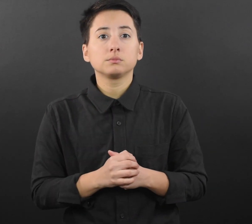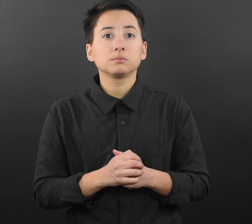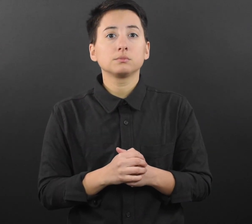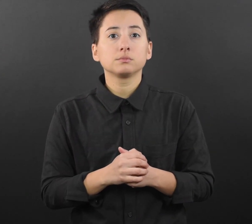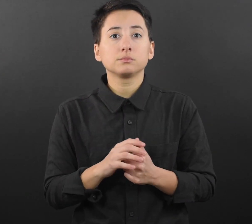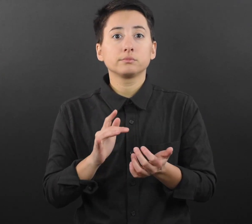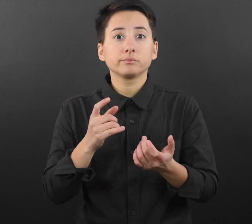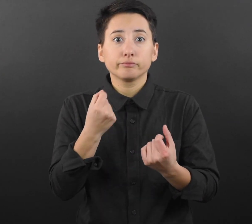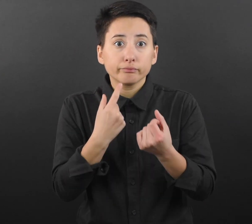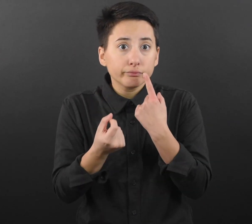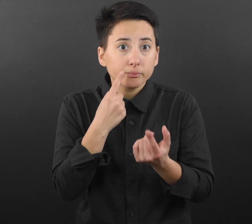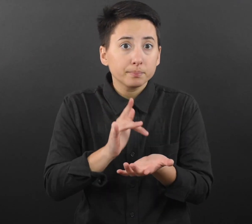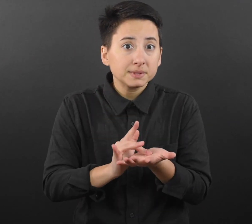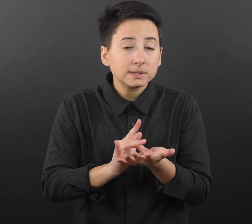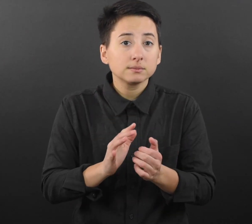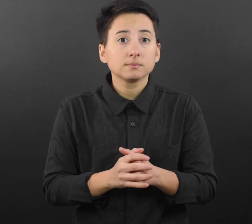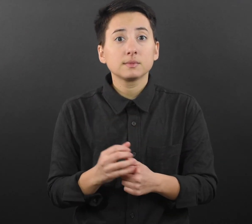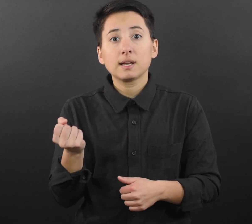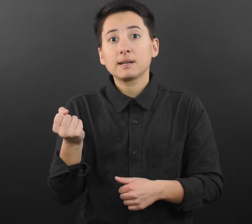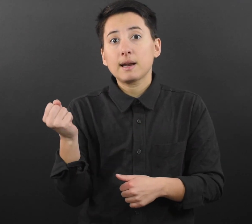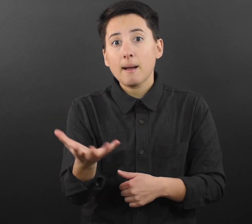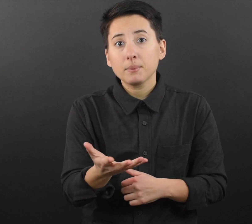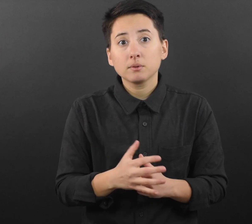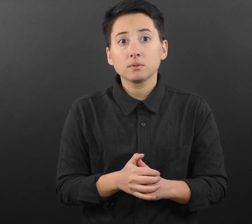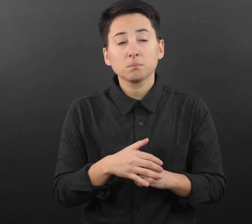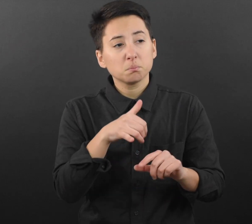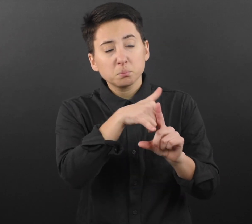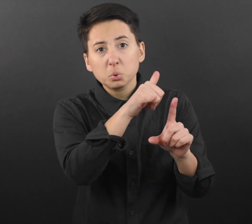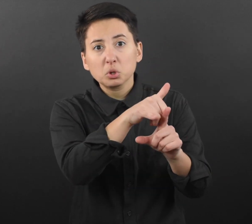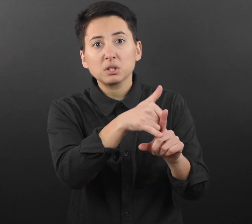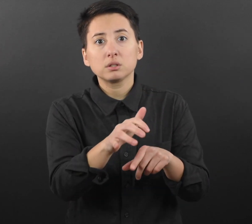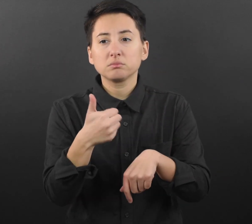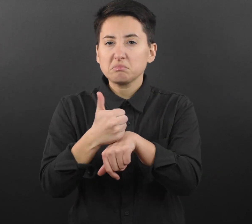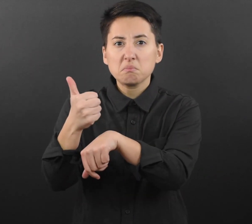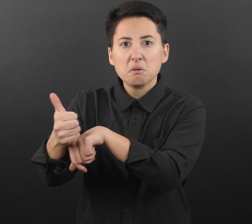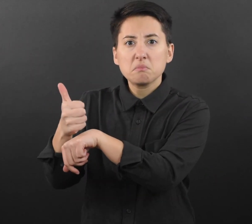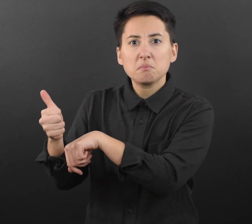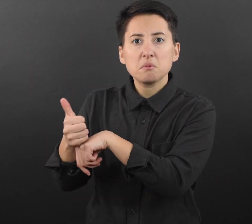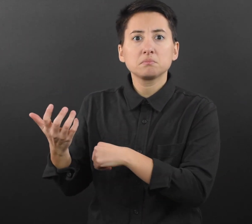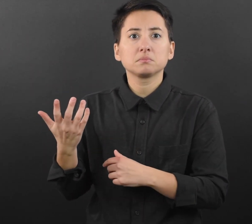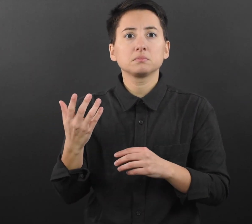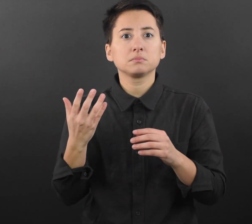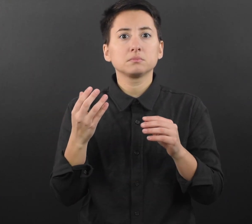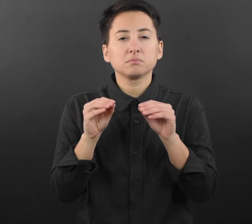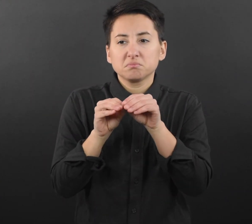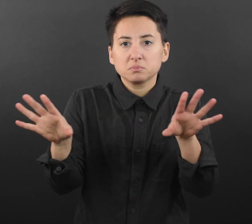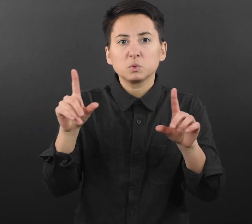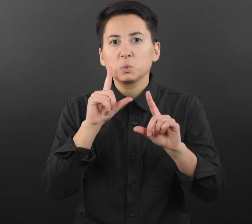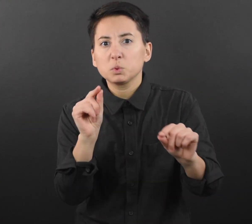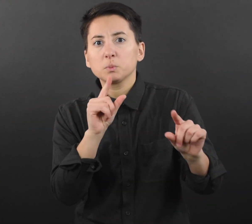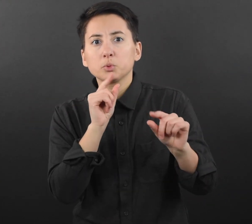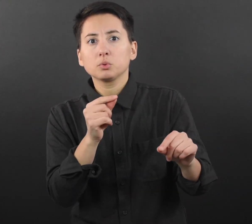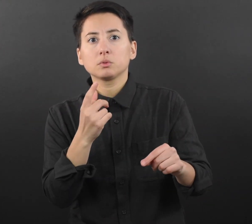substance abuse; gambling; bullying; blaming others; spreading rumors or